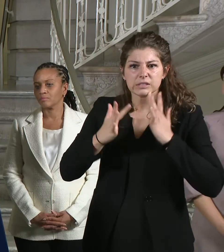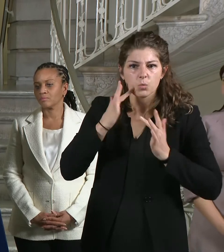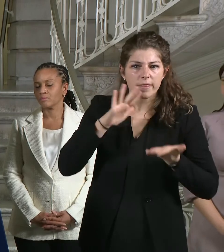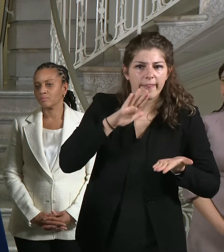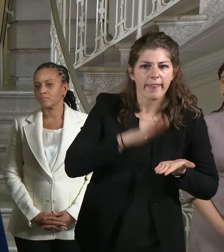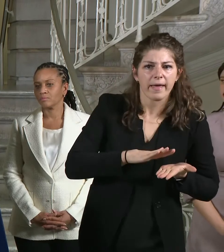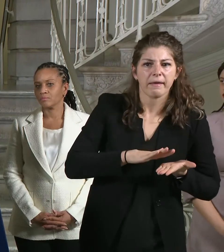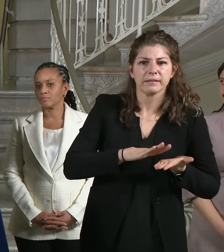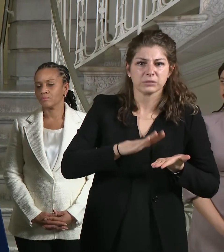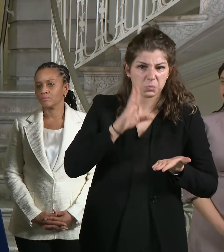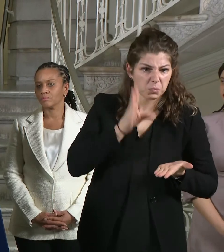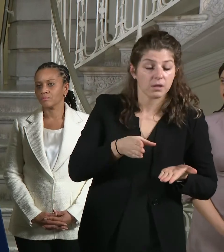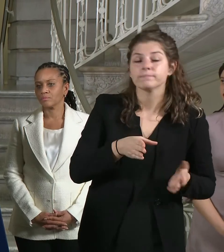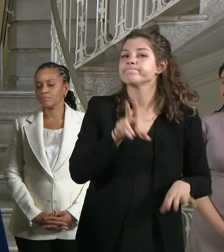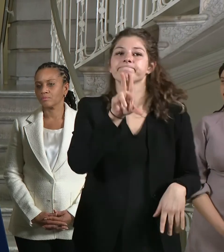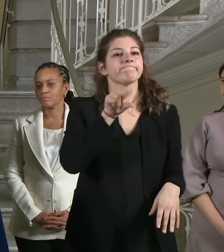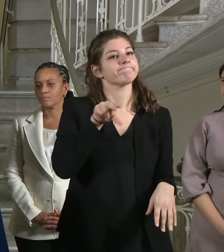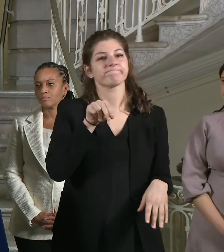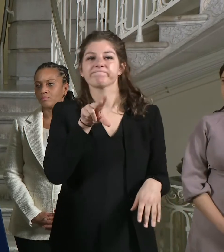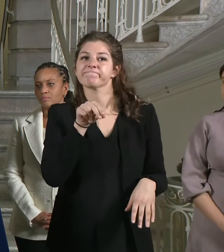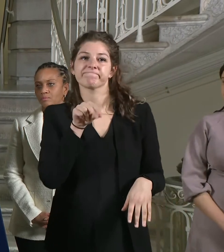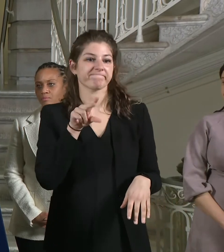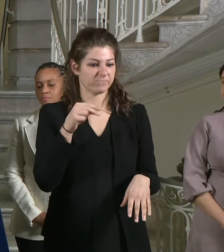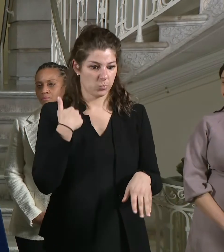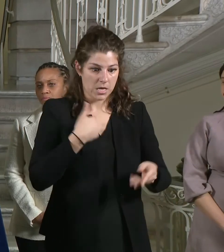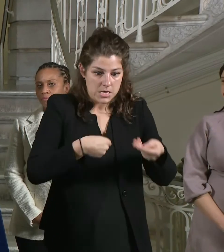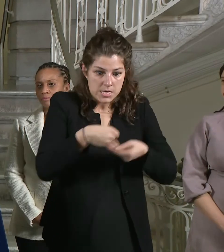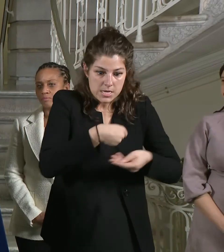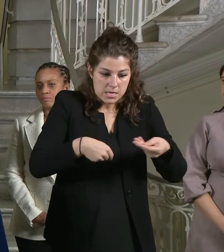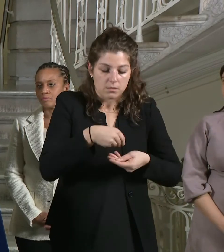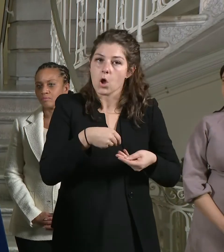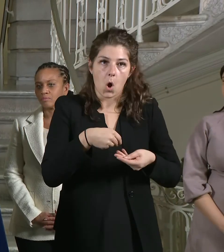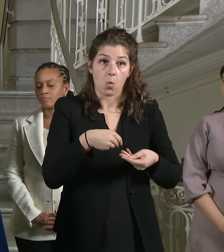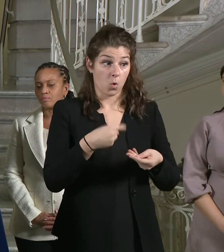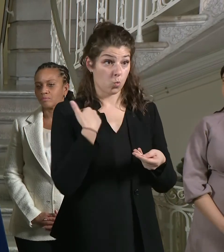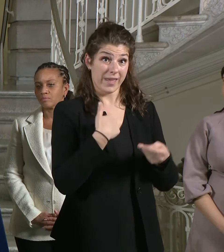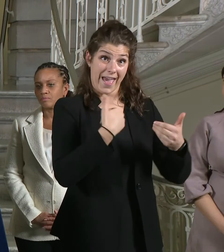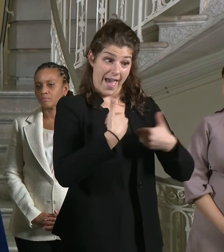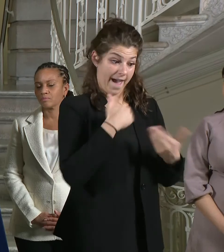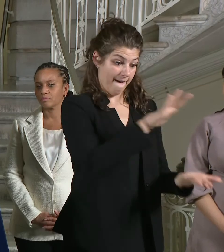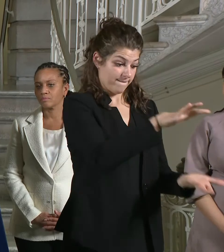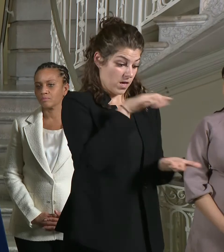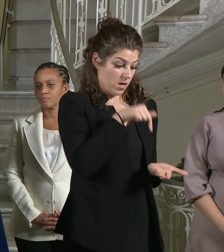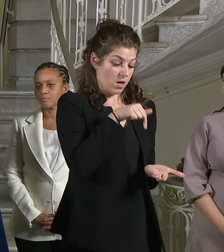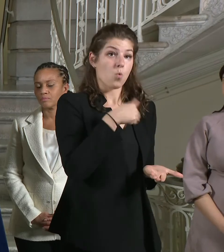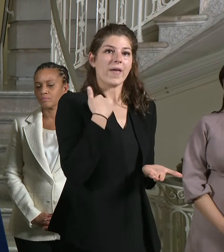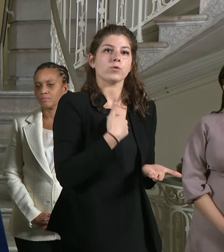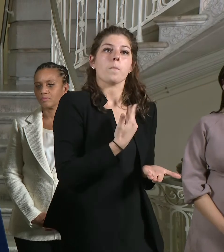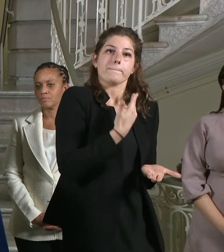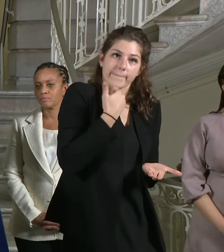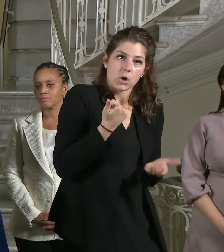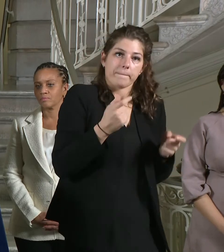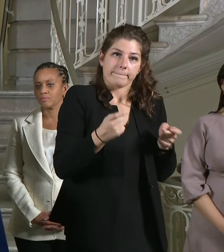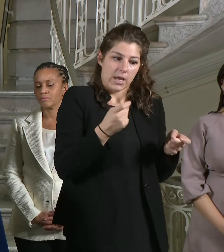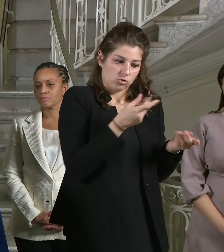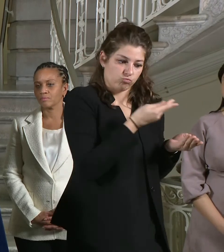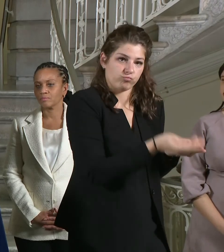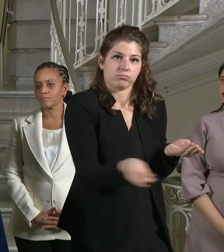[ INDISCERNIBL E ] WE DON'T SUBSCRIBE TO THAT